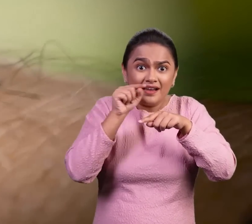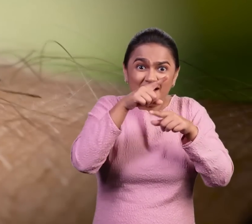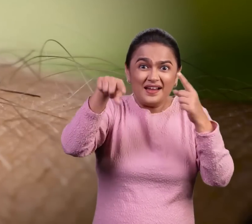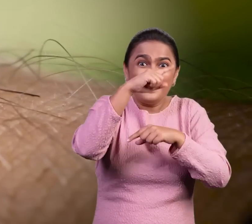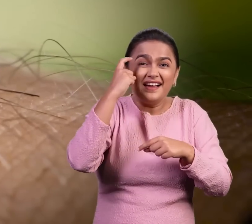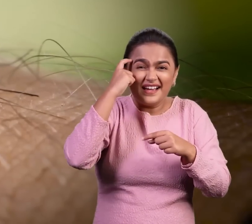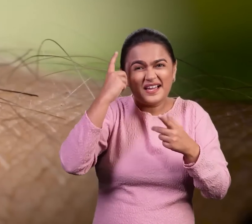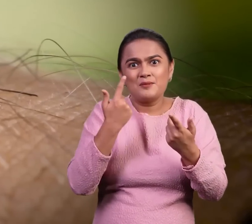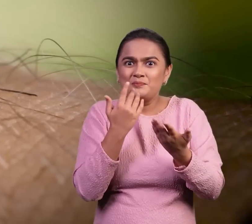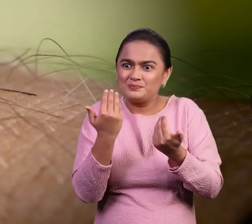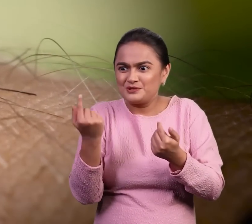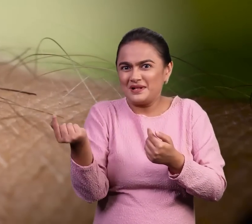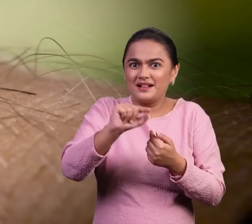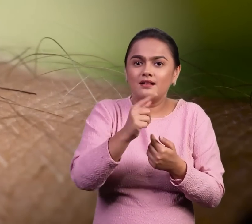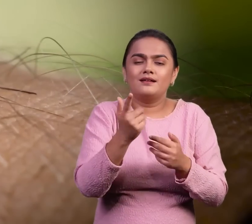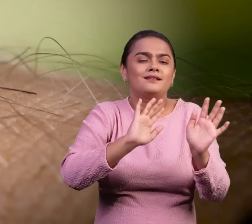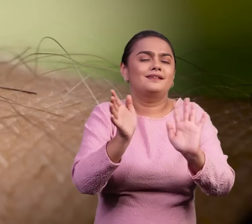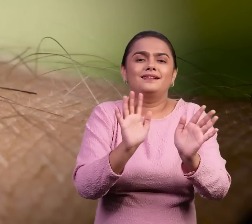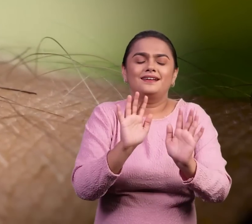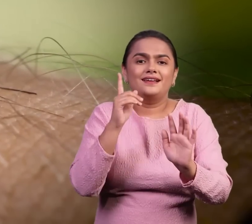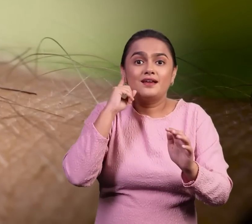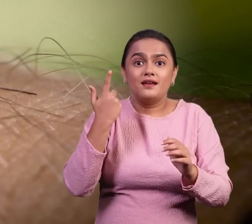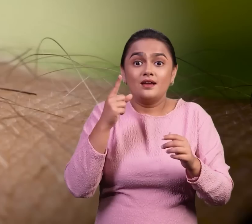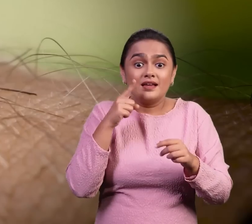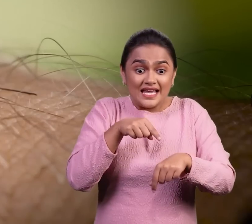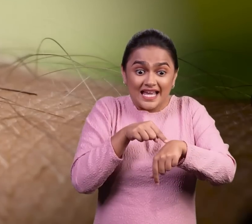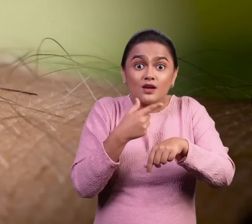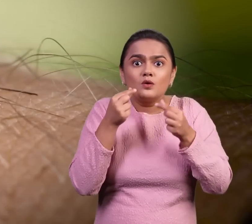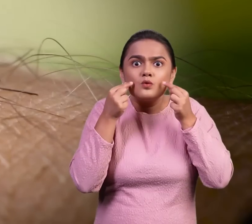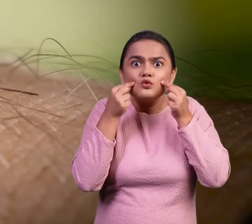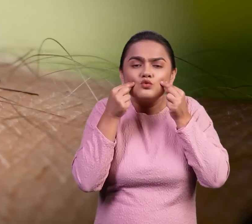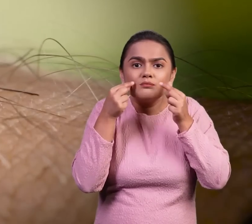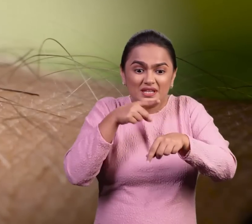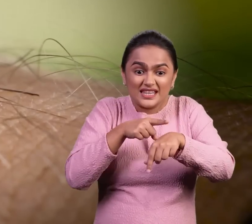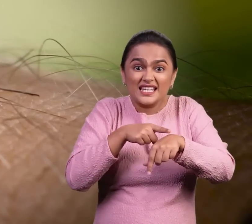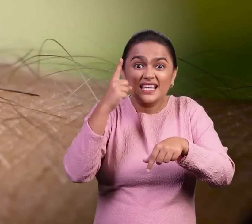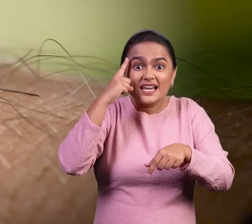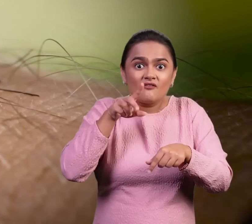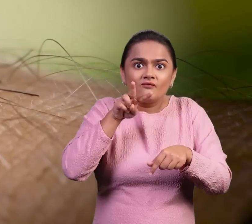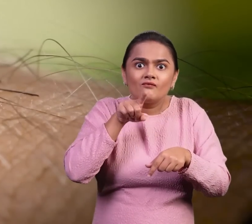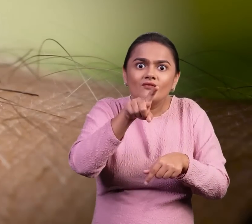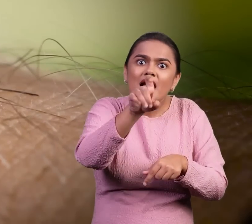This is incorrect. Why? Because the virus is a human virus - human immunodeficiency virus.